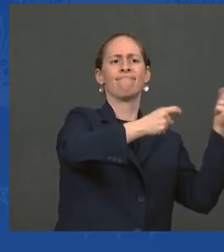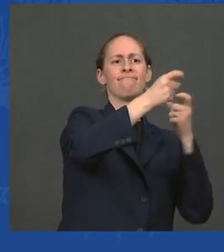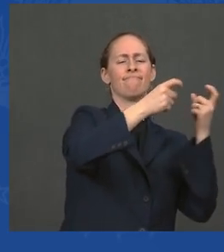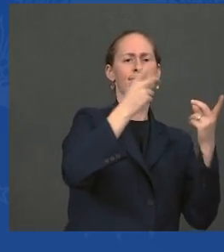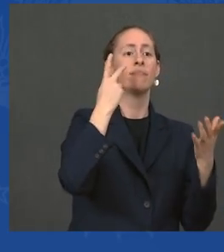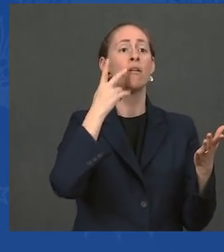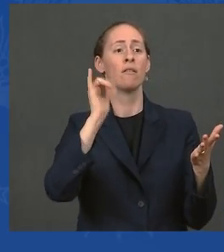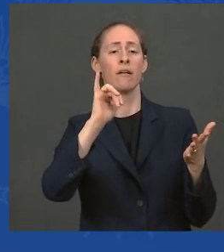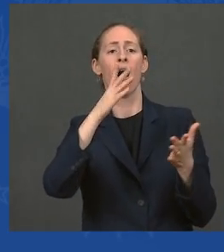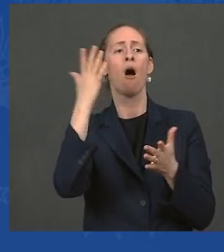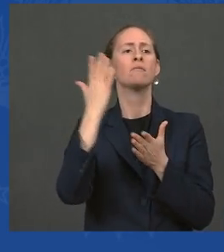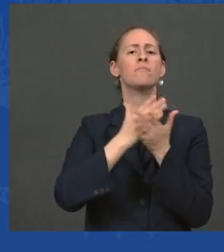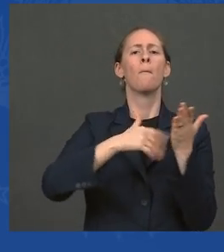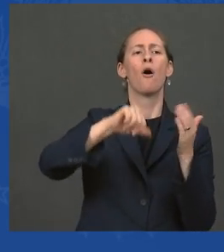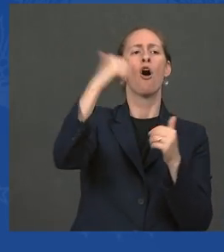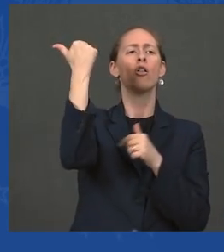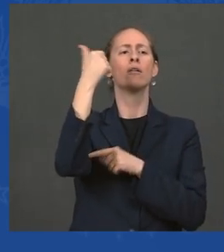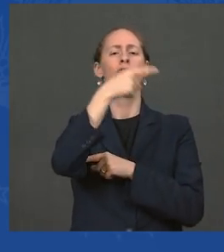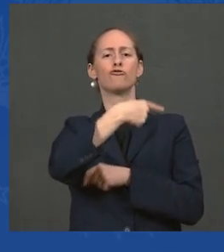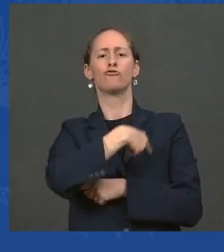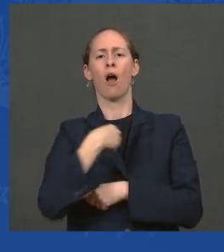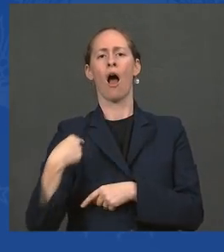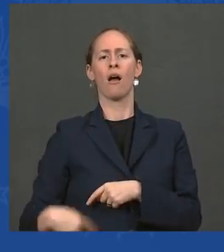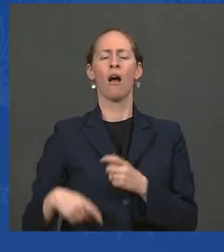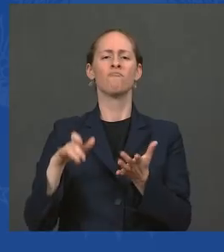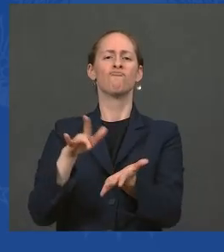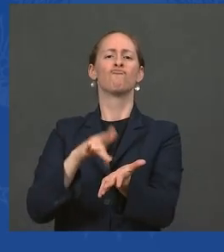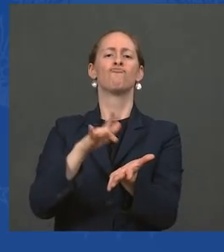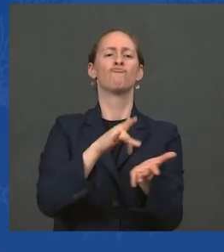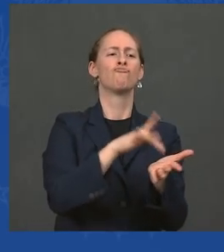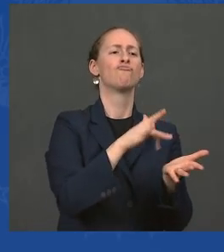"I'll do something for you if you give me" -- "if you give me."